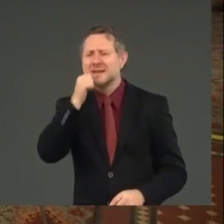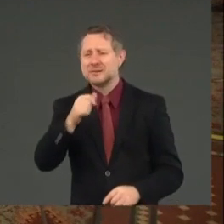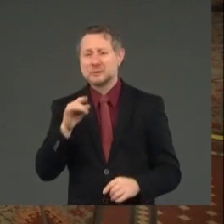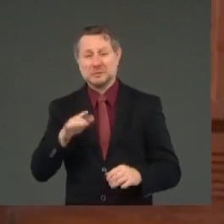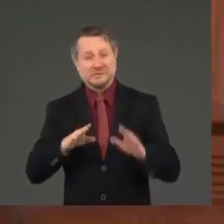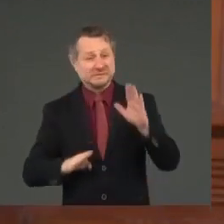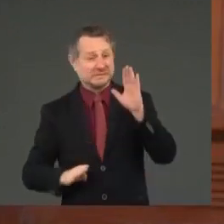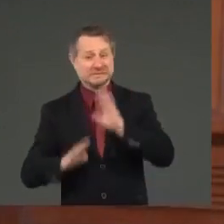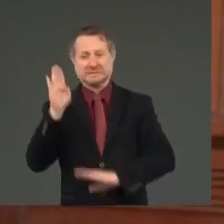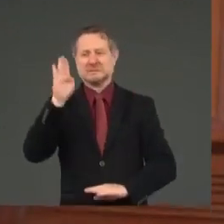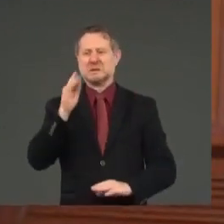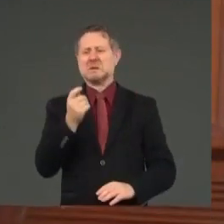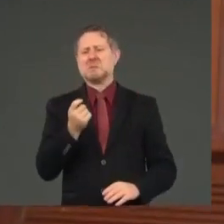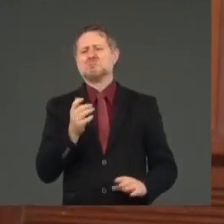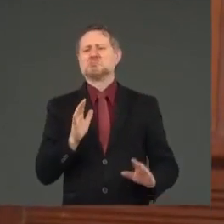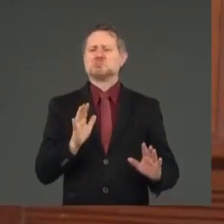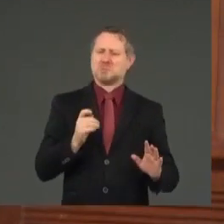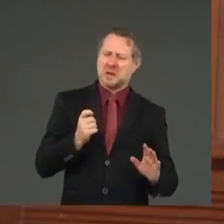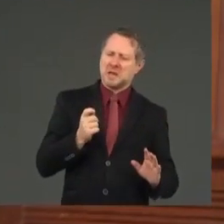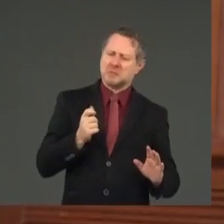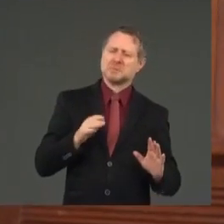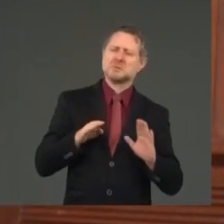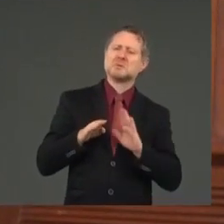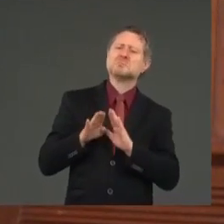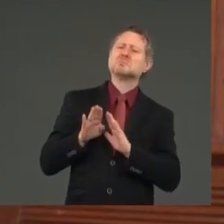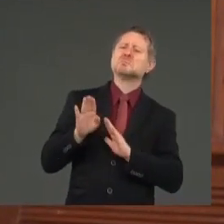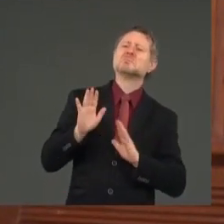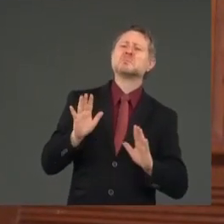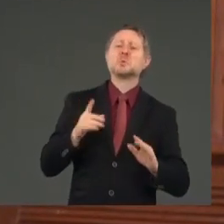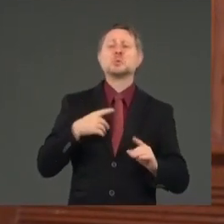WE'VE SEEN, AND WE MONITOR IT